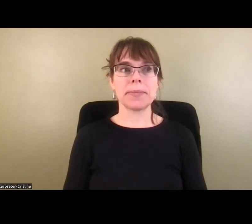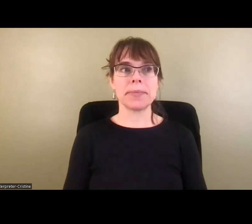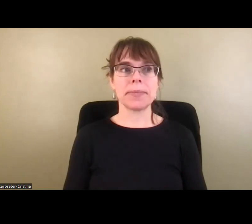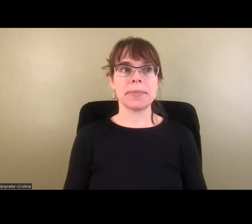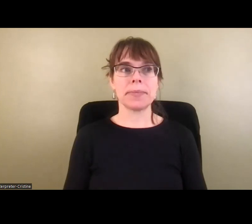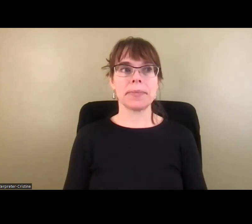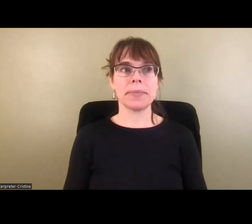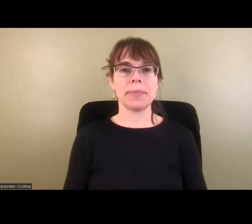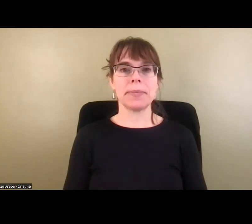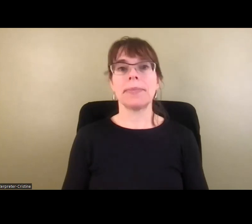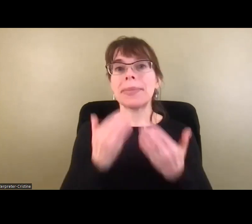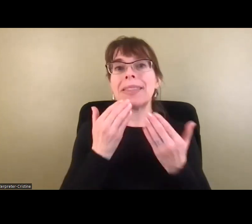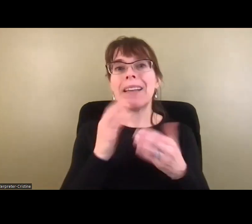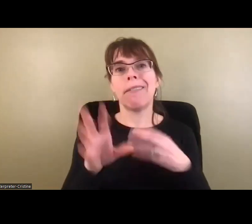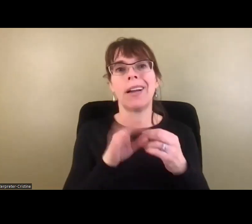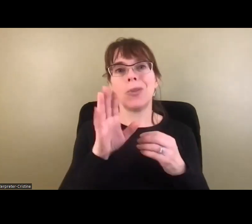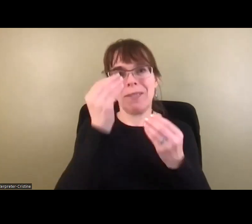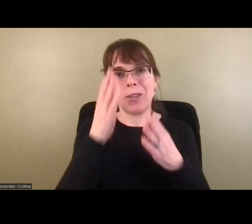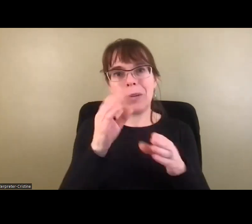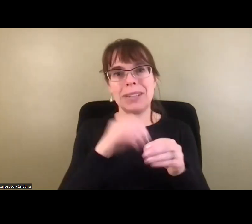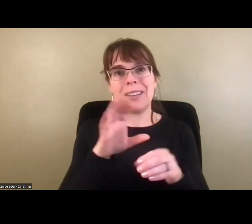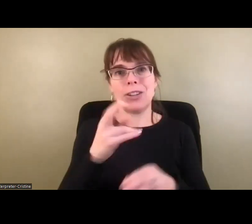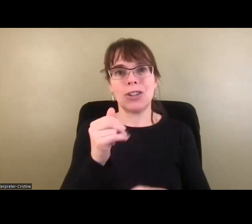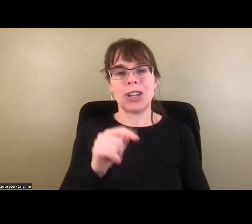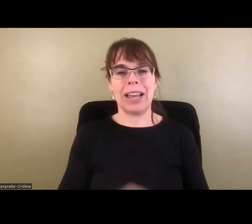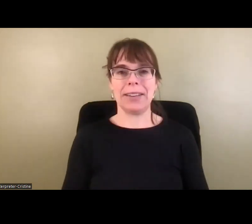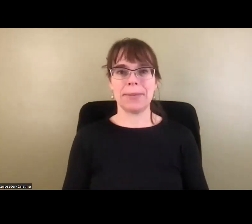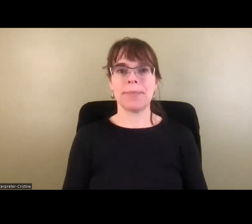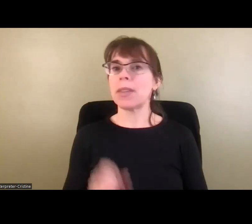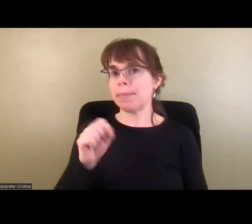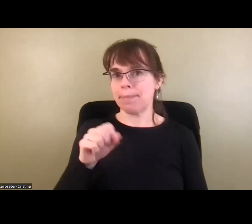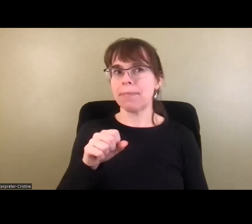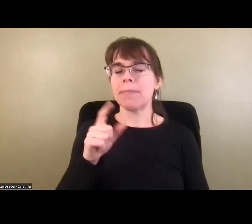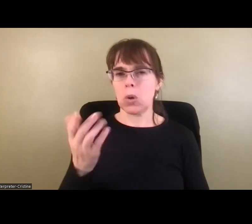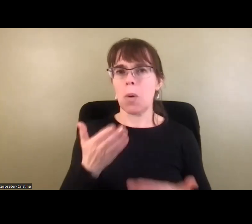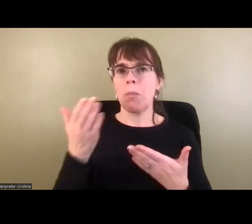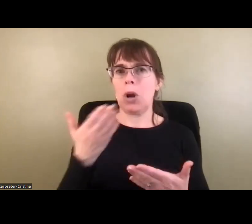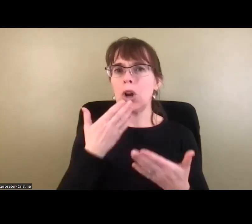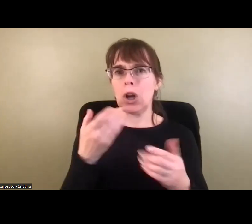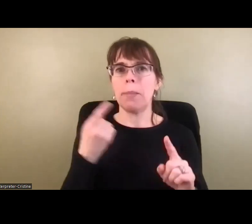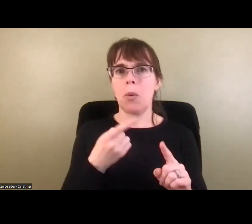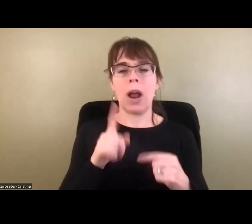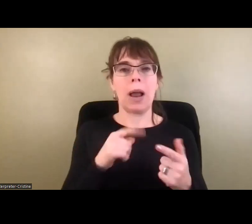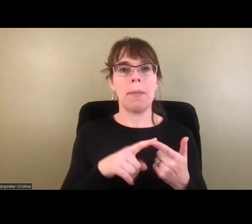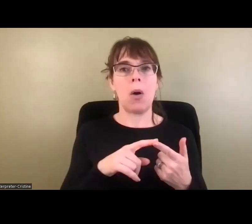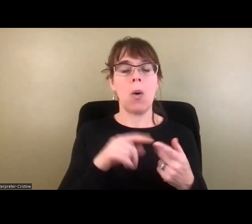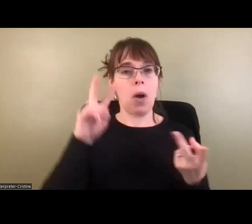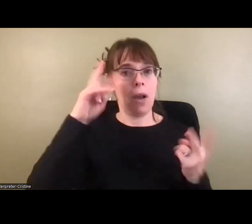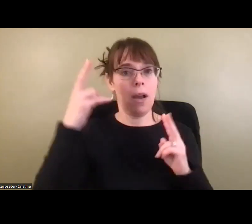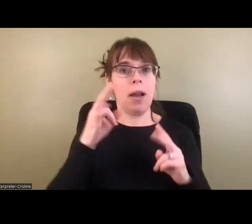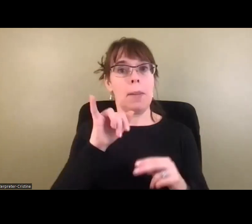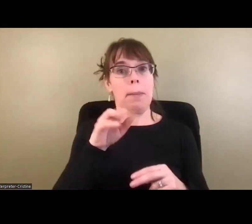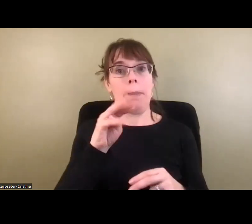you brought up a really good point about misinformation. And I will note that another area